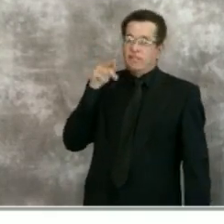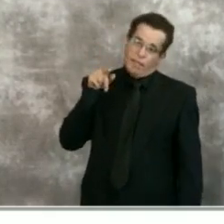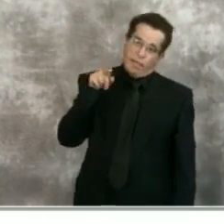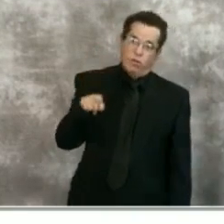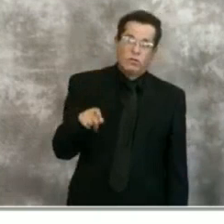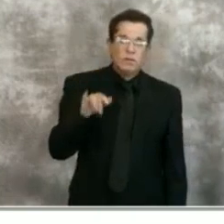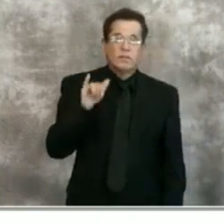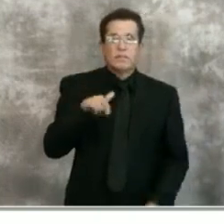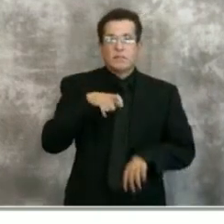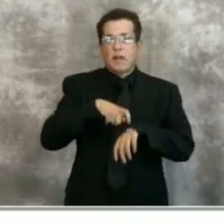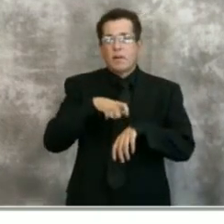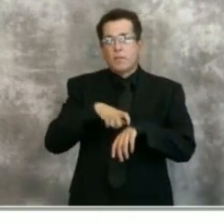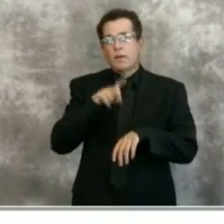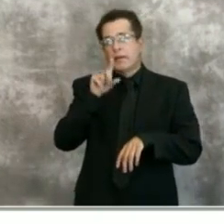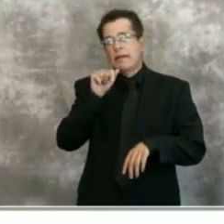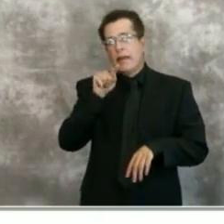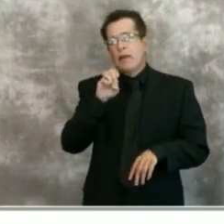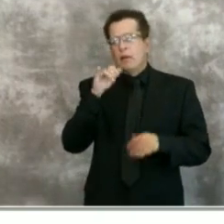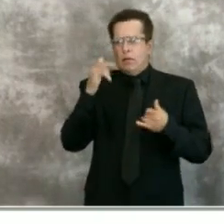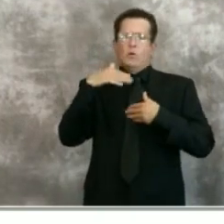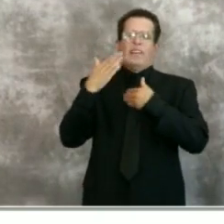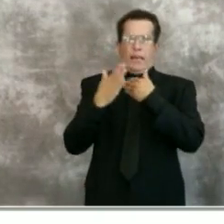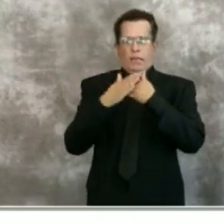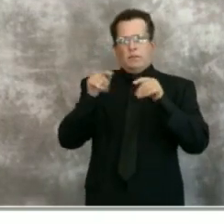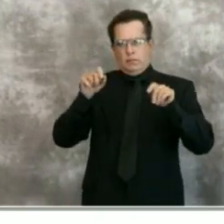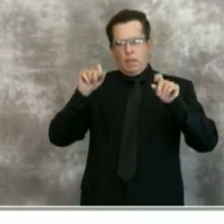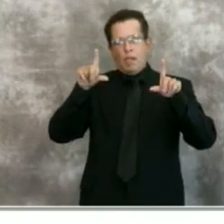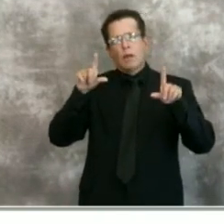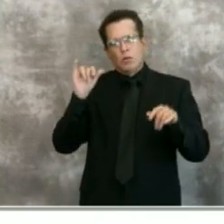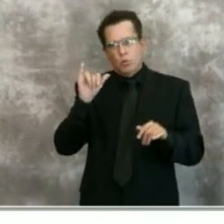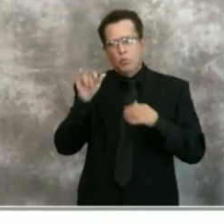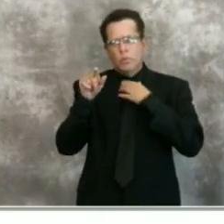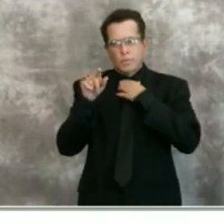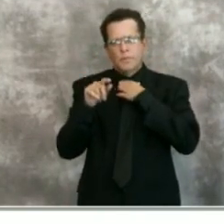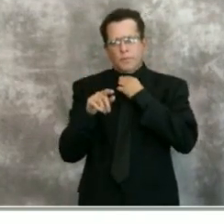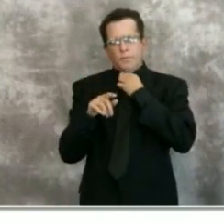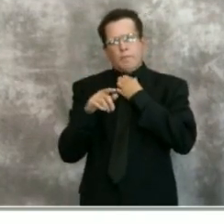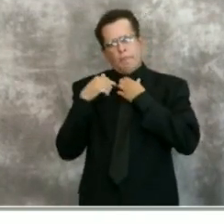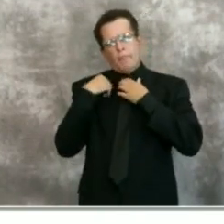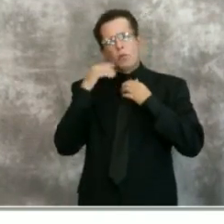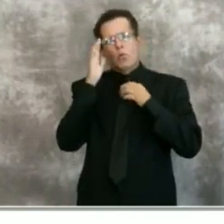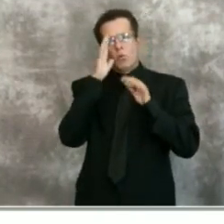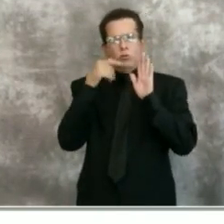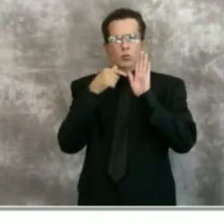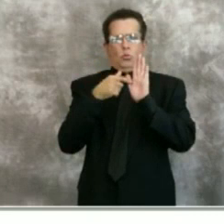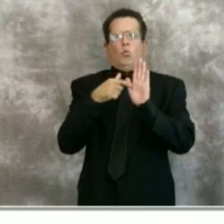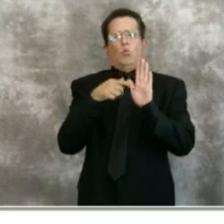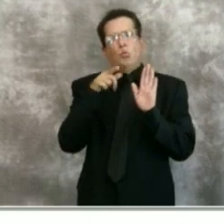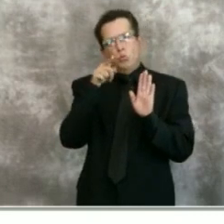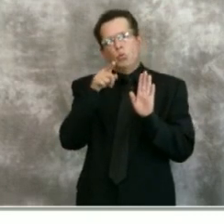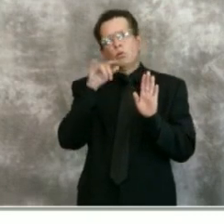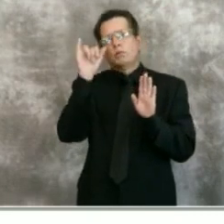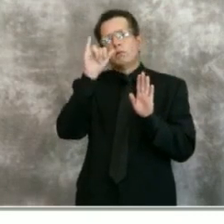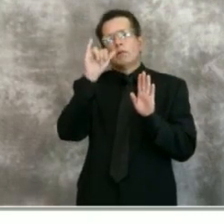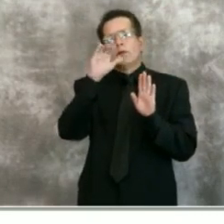LOWERED THAT DAIMLER TO DECREASE OPENING SOME OF THE BUSINESSES THAT HAD ALREADY BEEN OPENED IN THE NEXT SLIDE.